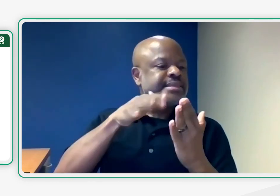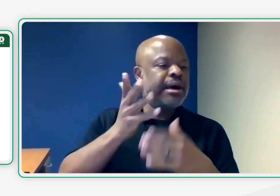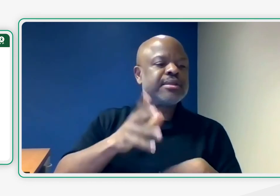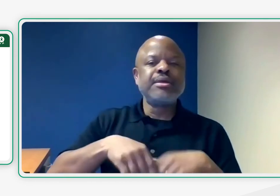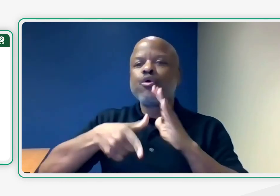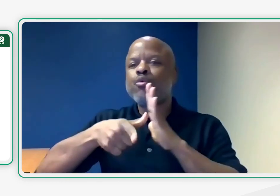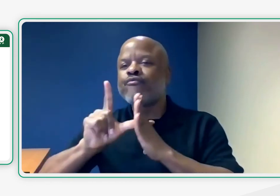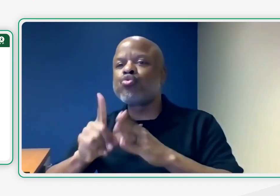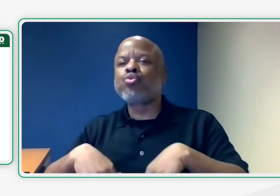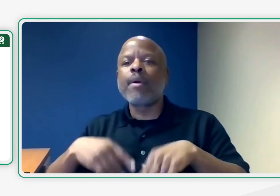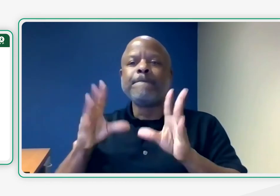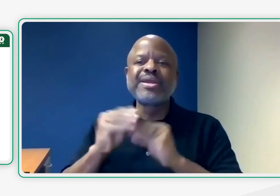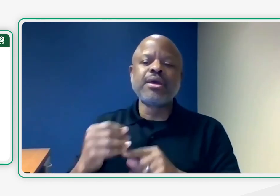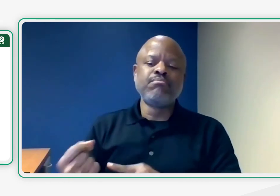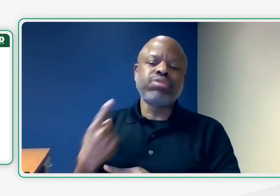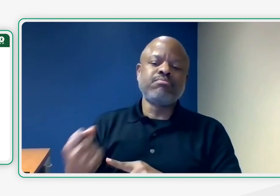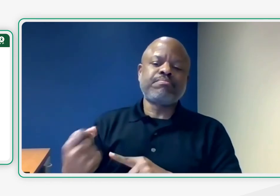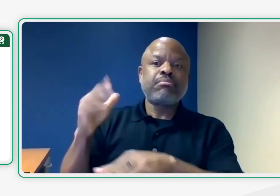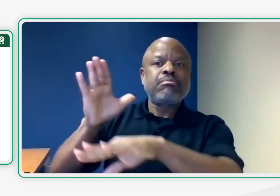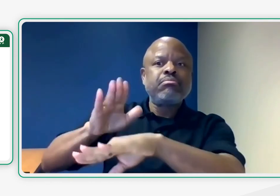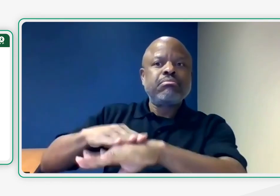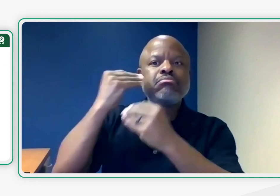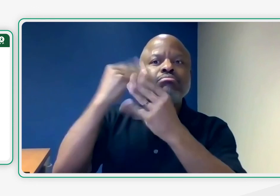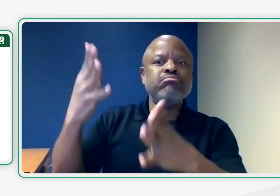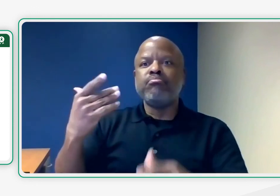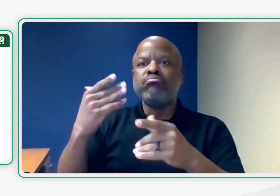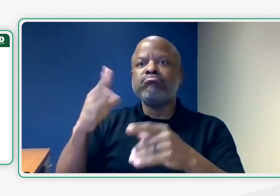You know, I get a lot of notifications on my phone